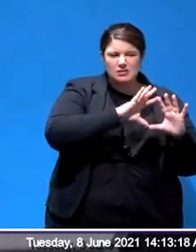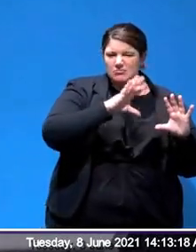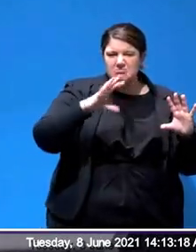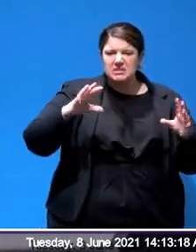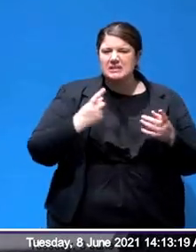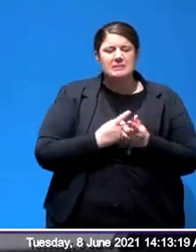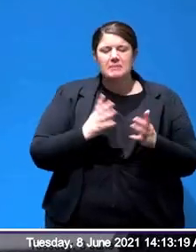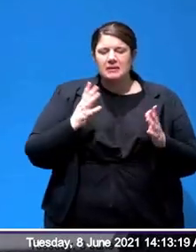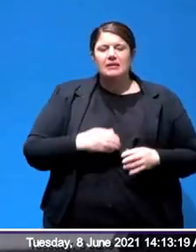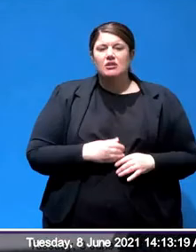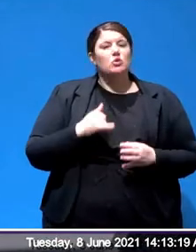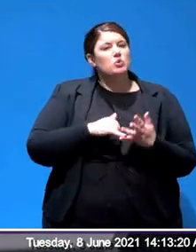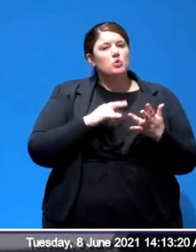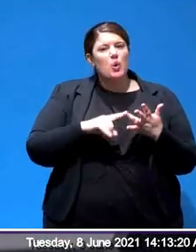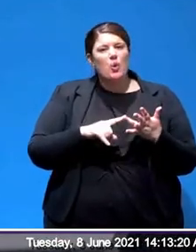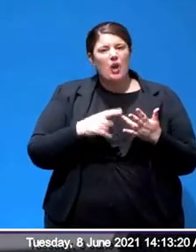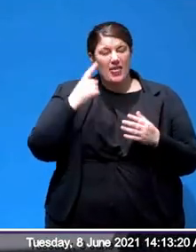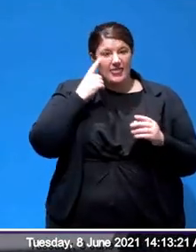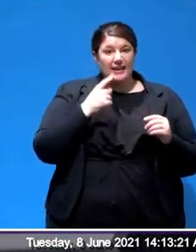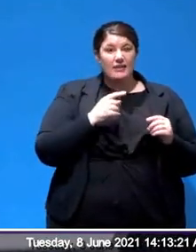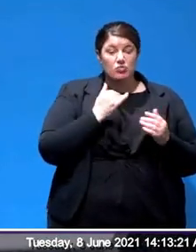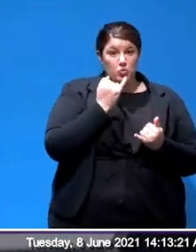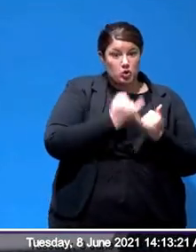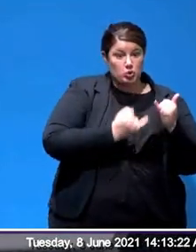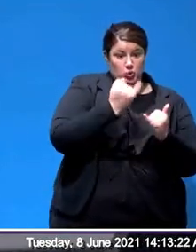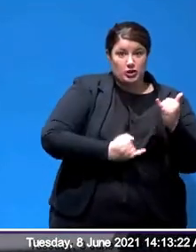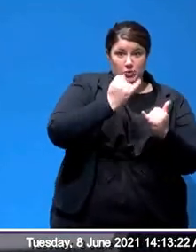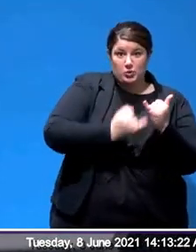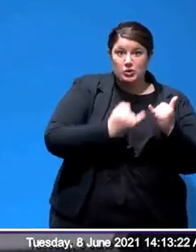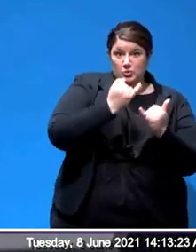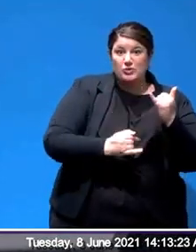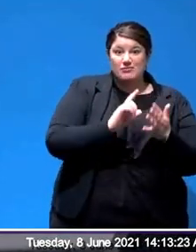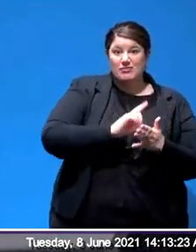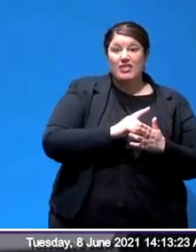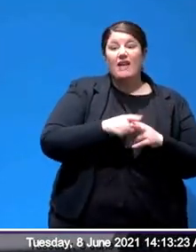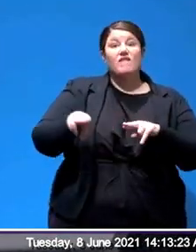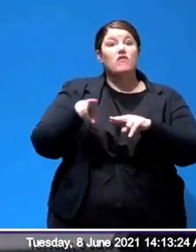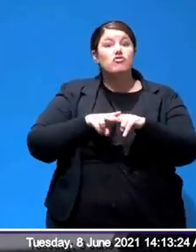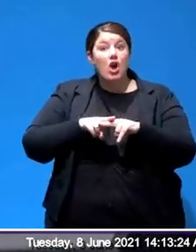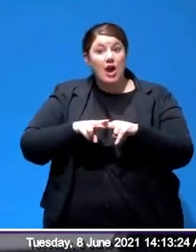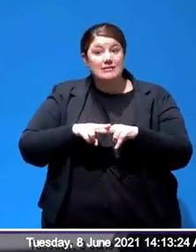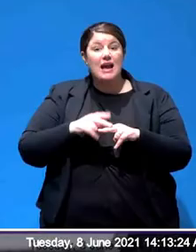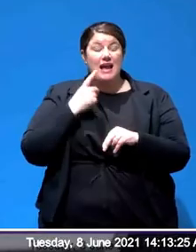So it did increase over time and on Friday when the staff called the